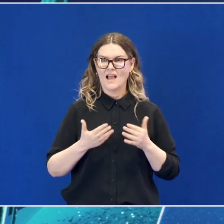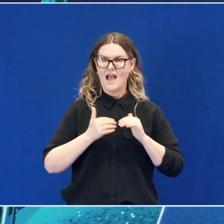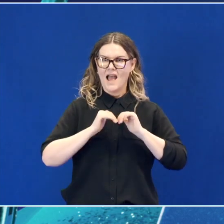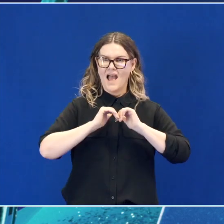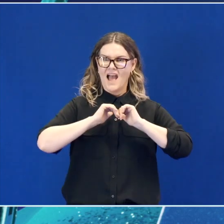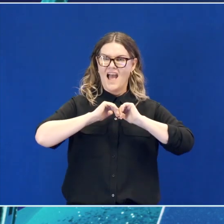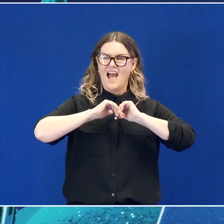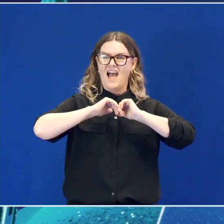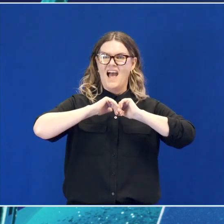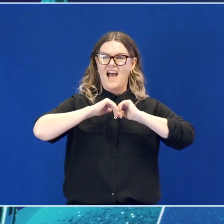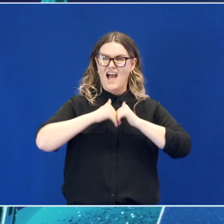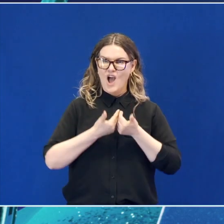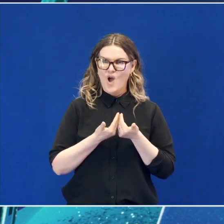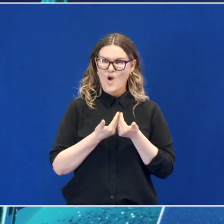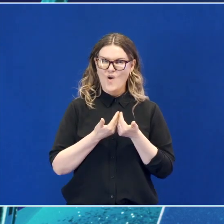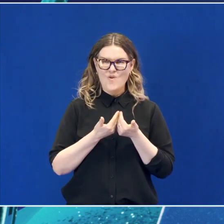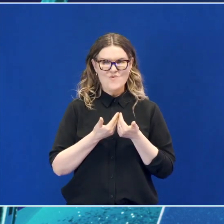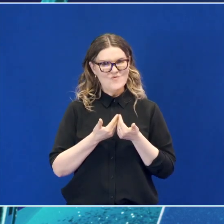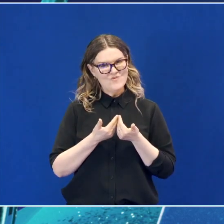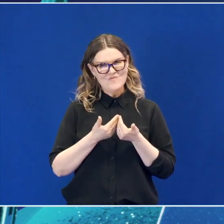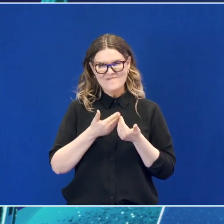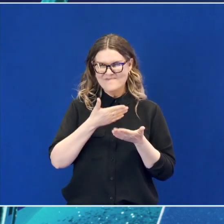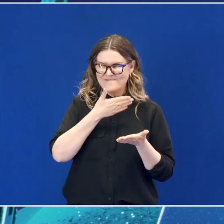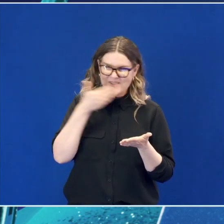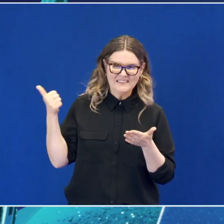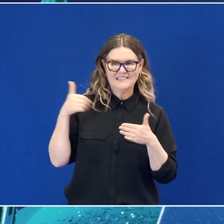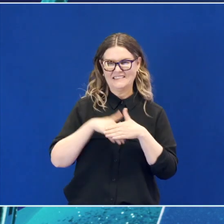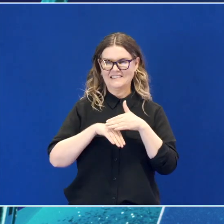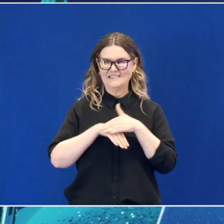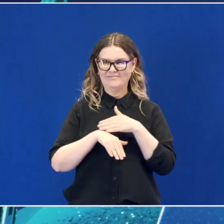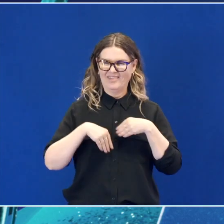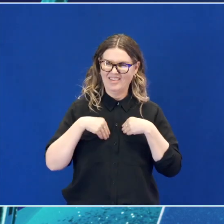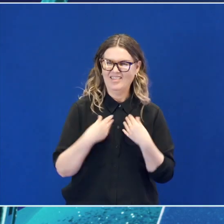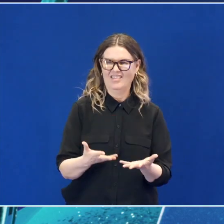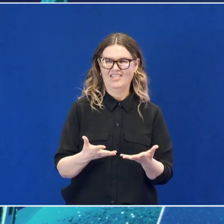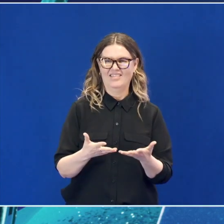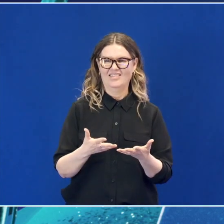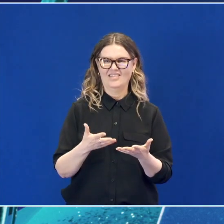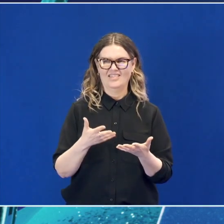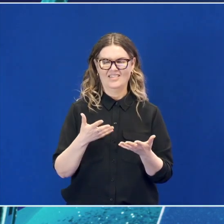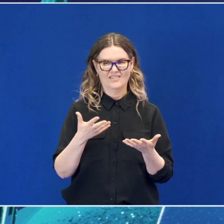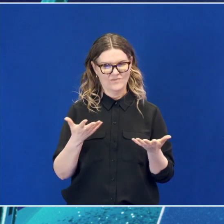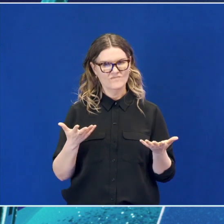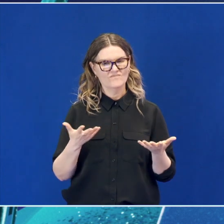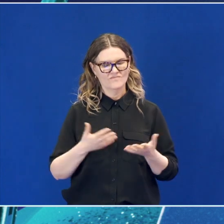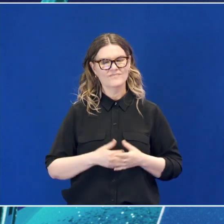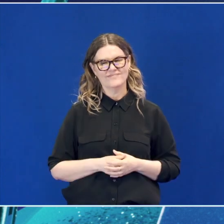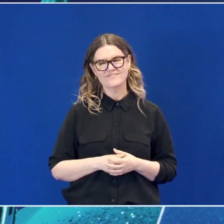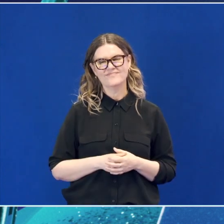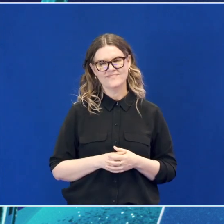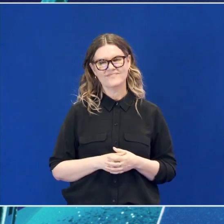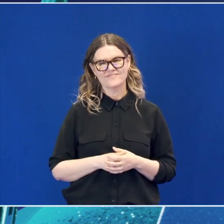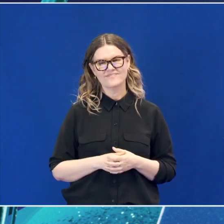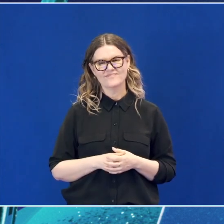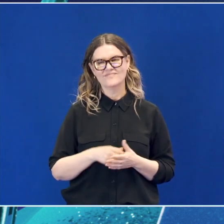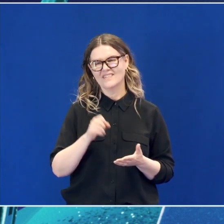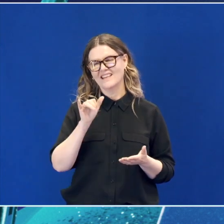so that you can elevate yourself into the position where you can do things that are more valuable, because the stuff